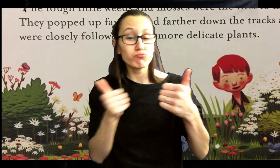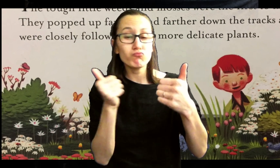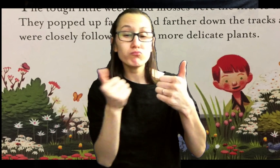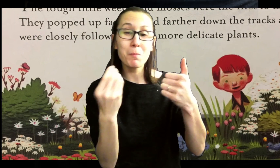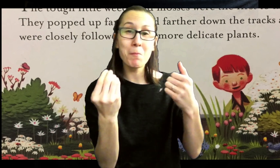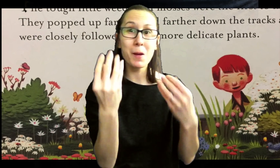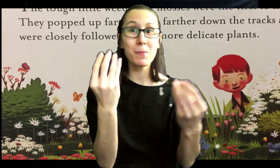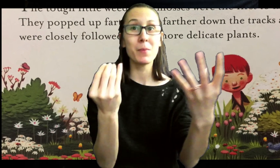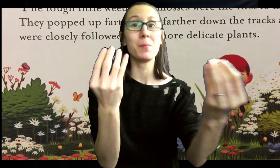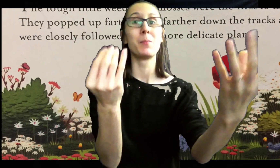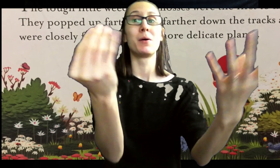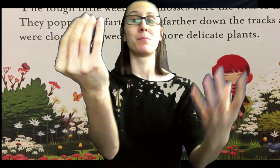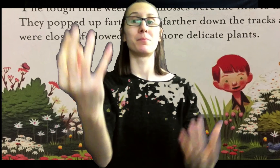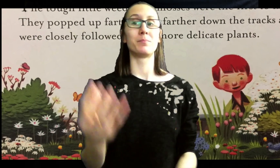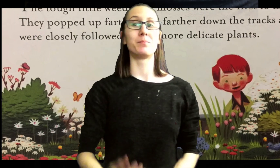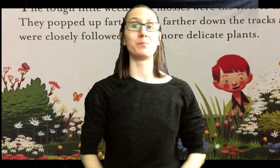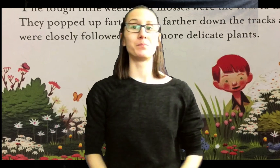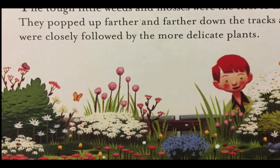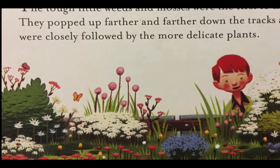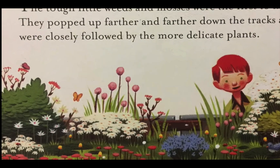and were closely followed by the more delicate plants.